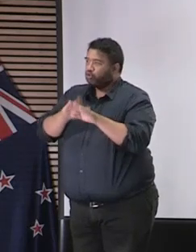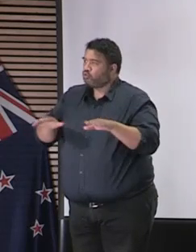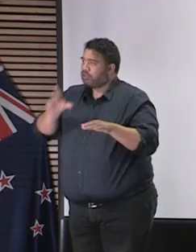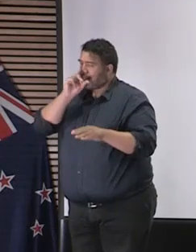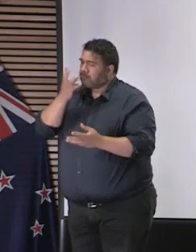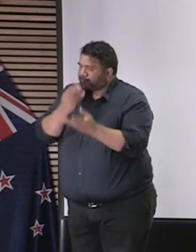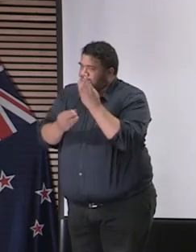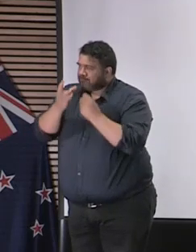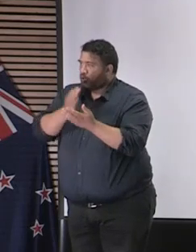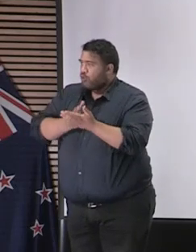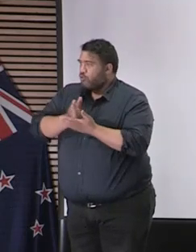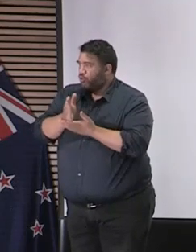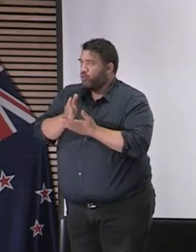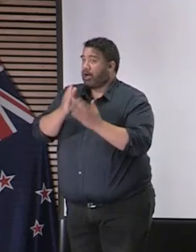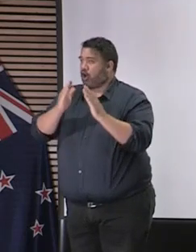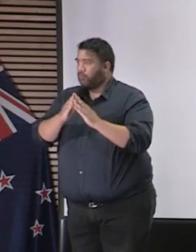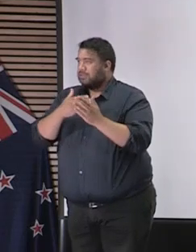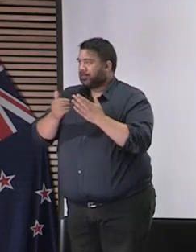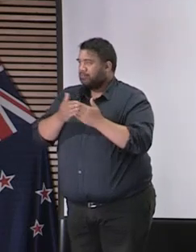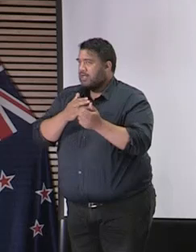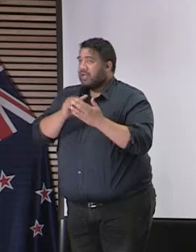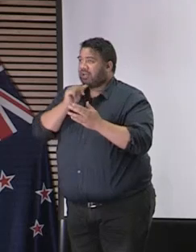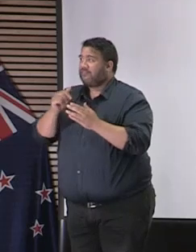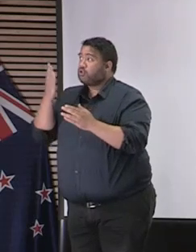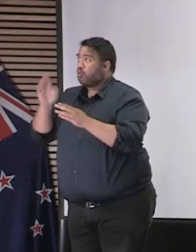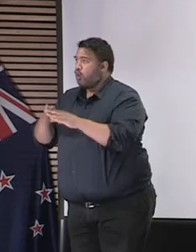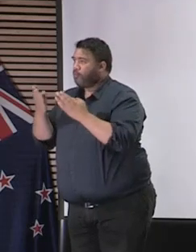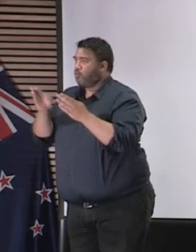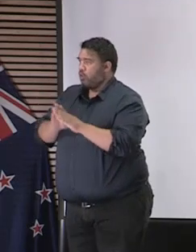continue to learn from home if